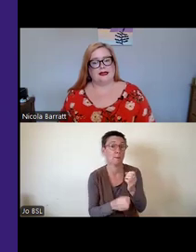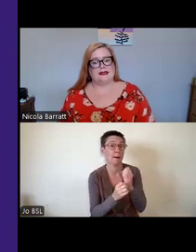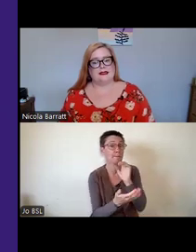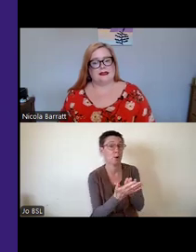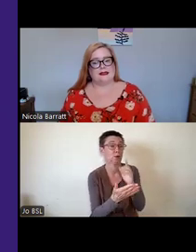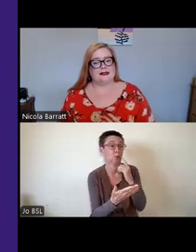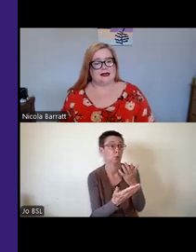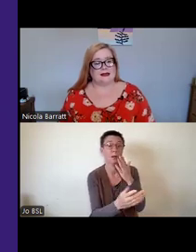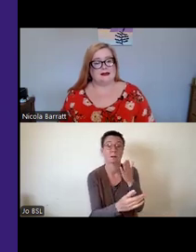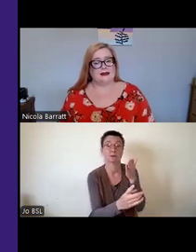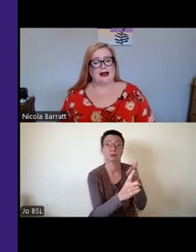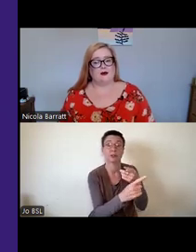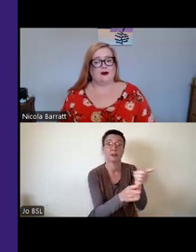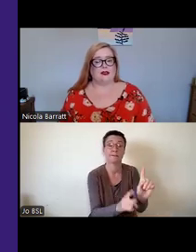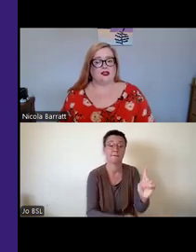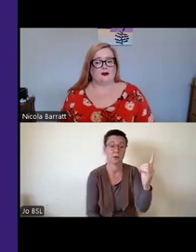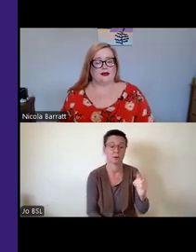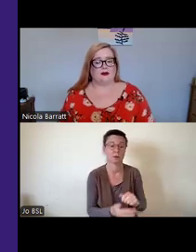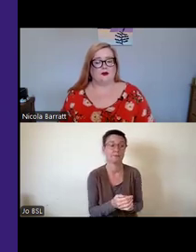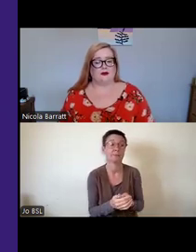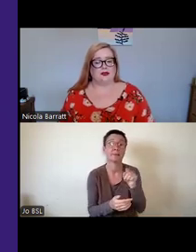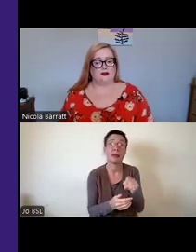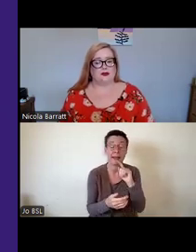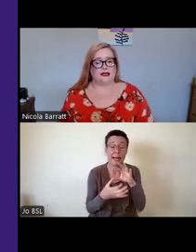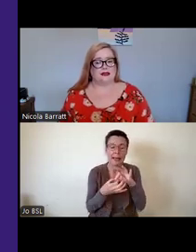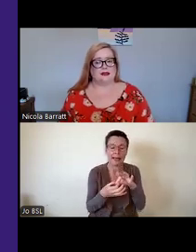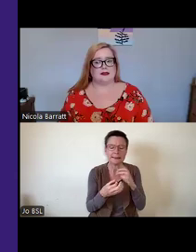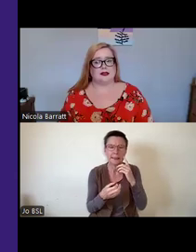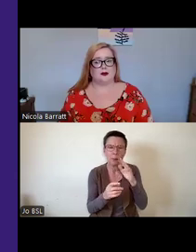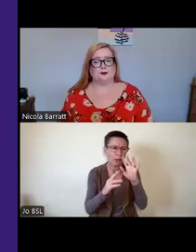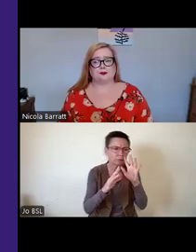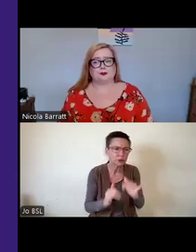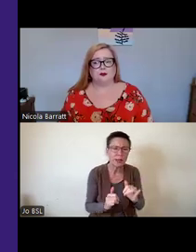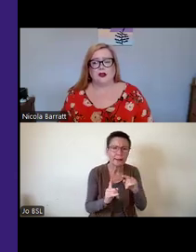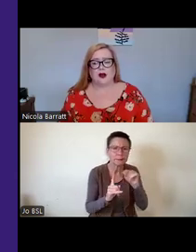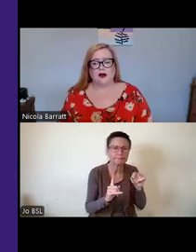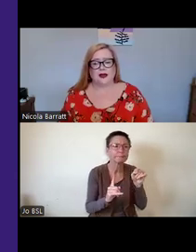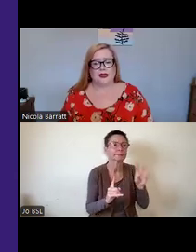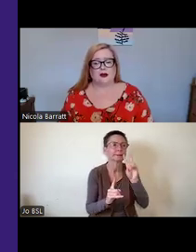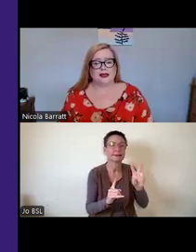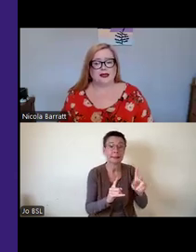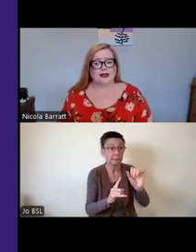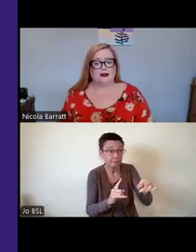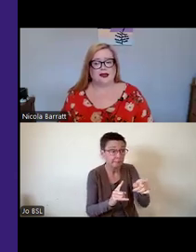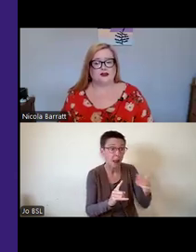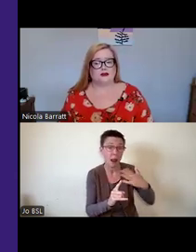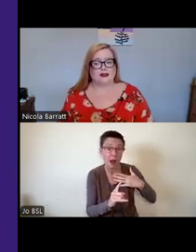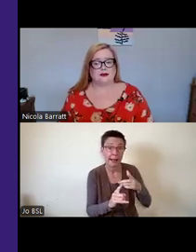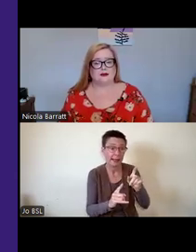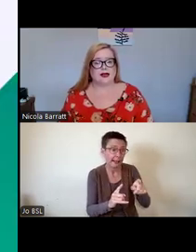LinkedIn then sees how well it's doing with this audience. Are they liking it? Are they interacting with it?